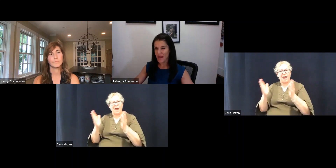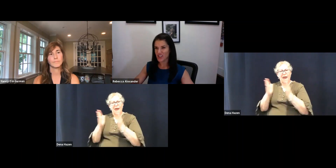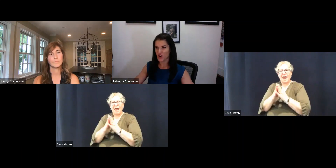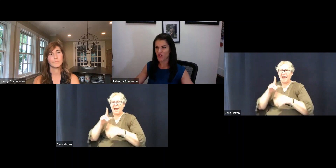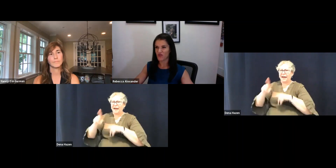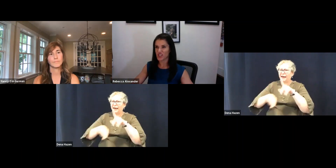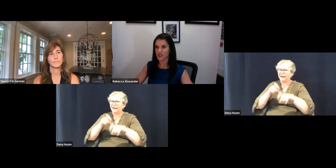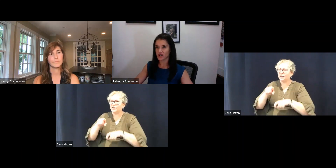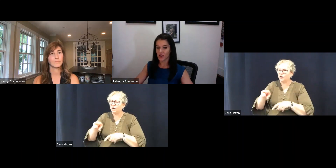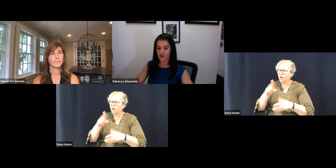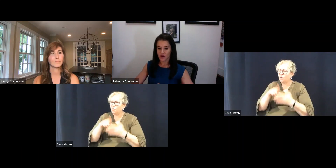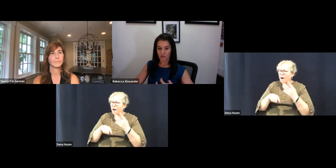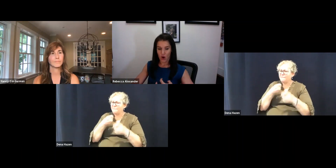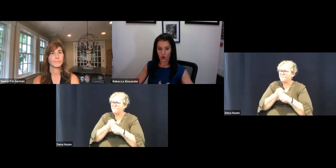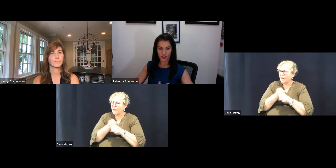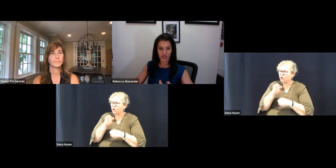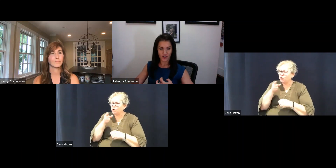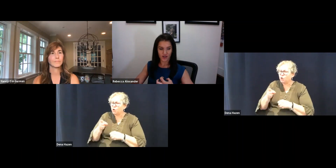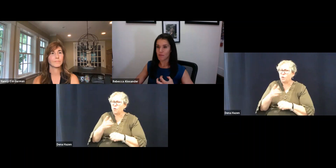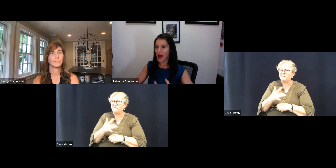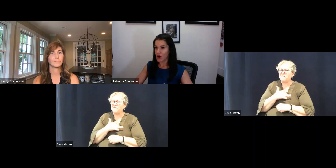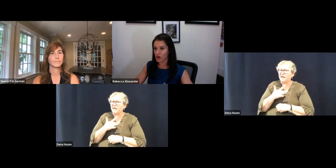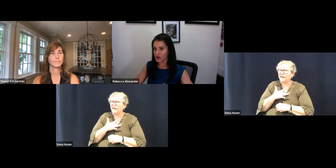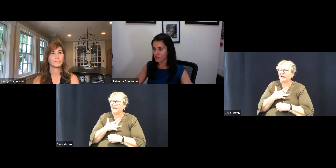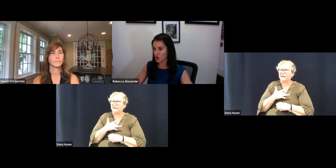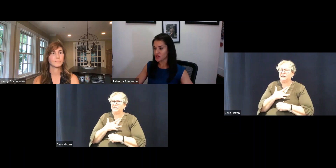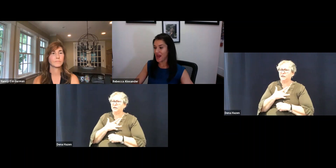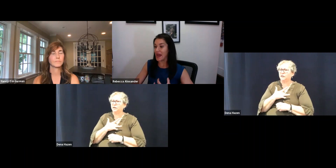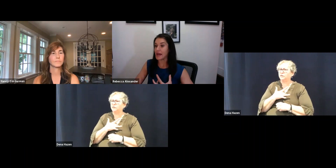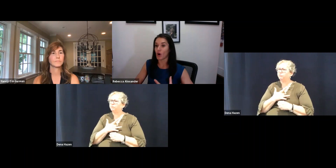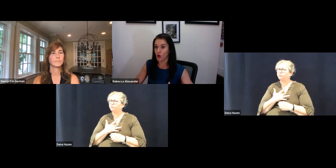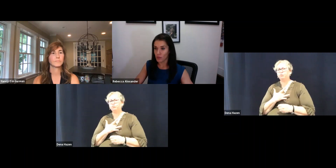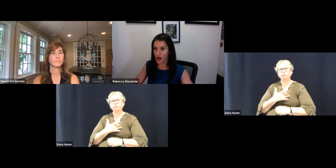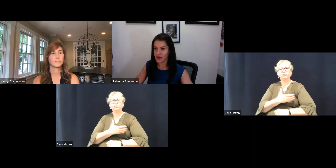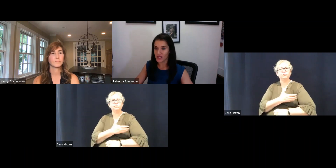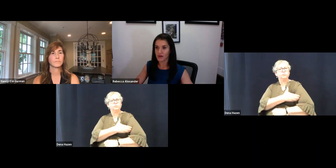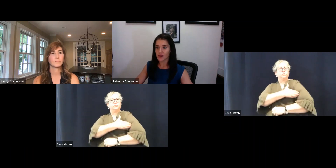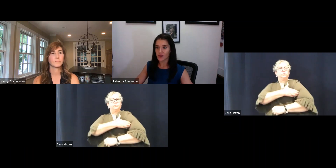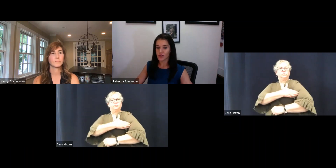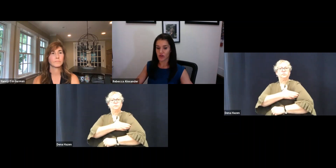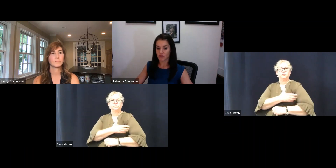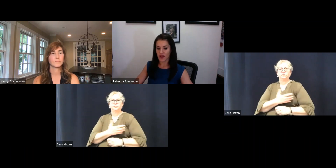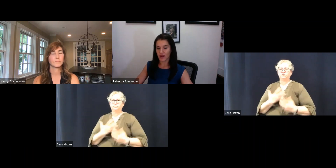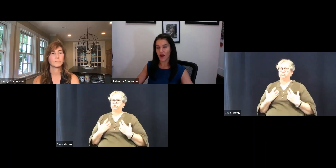makes her feel most empowered, most able-bodied, so to speak,